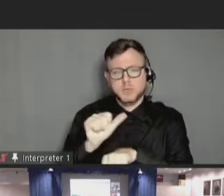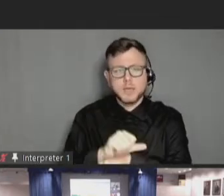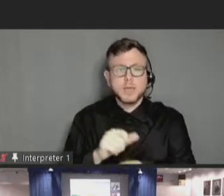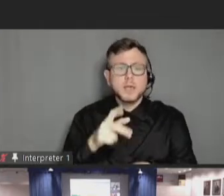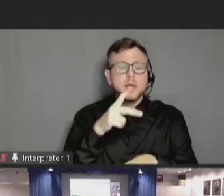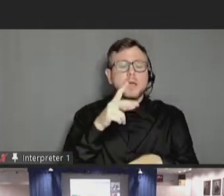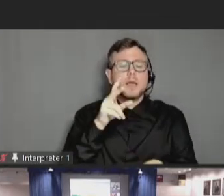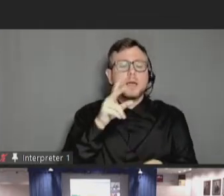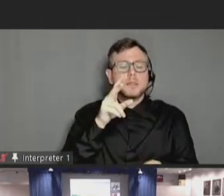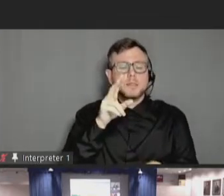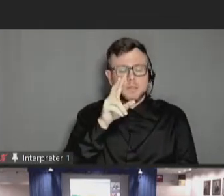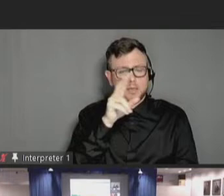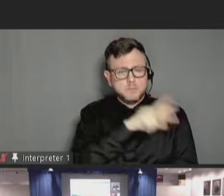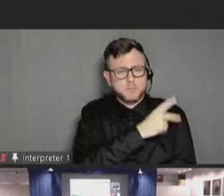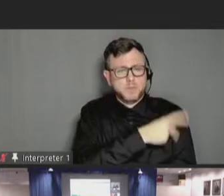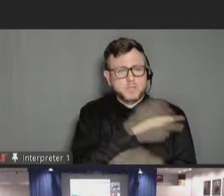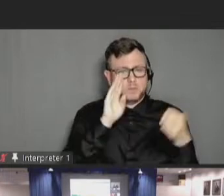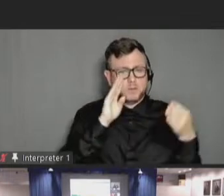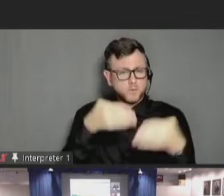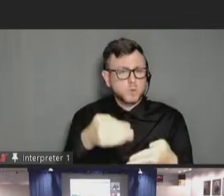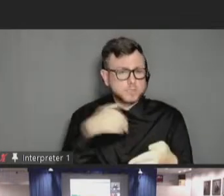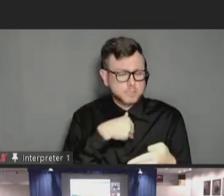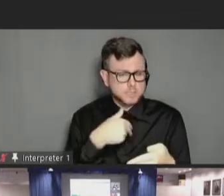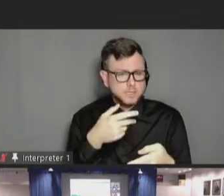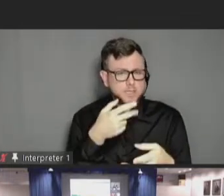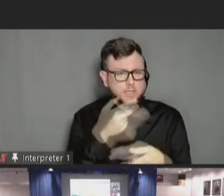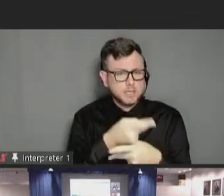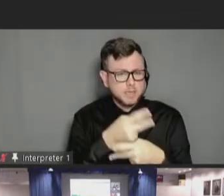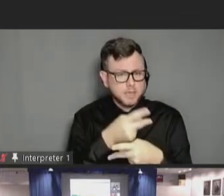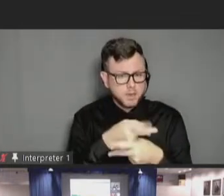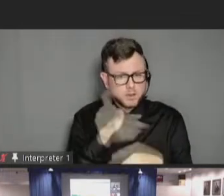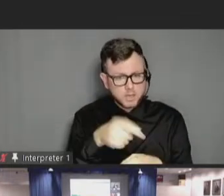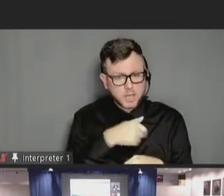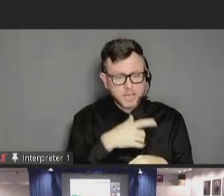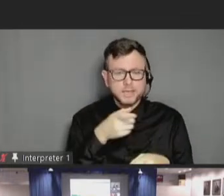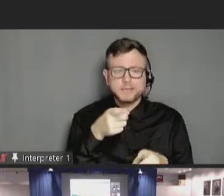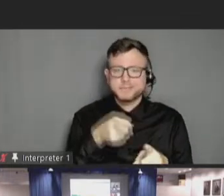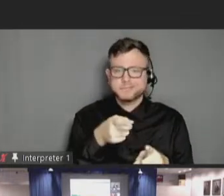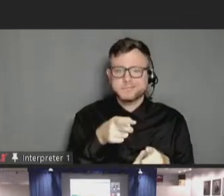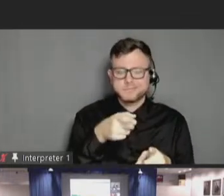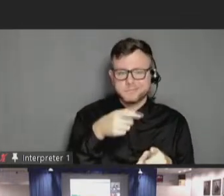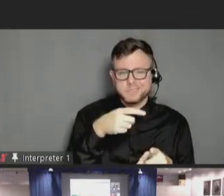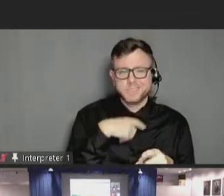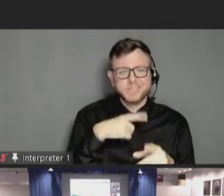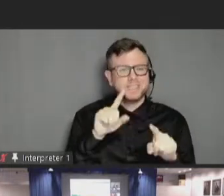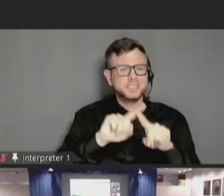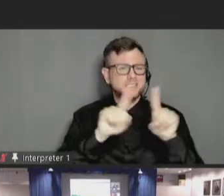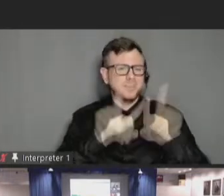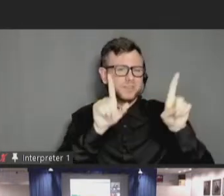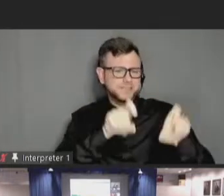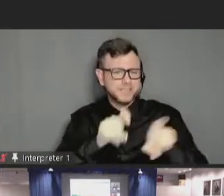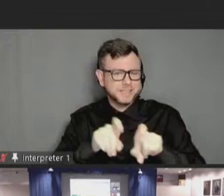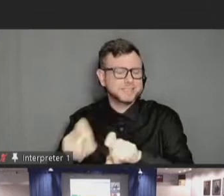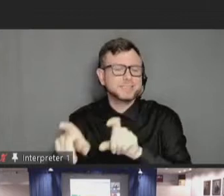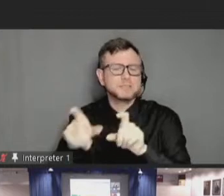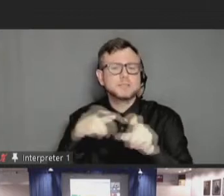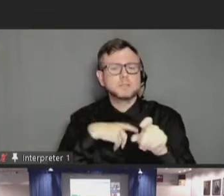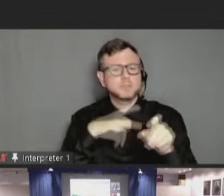Institute to explore, in randomized control trials across various different disease states, the